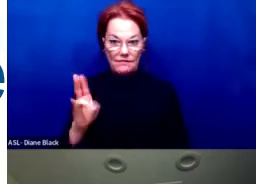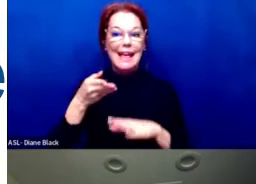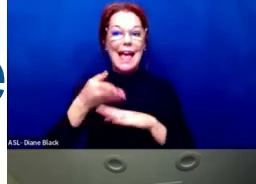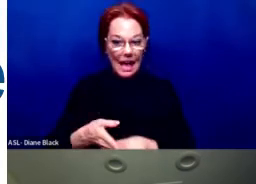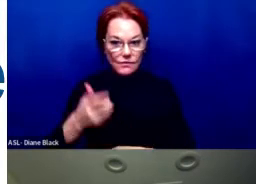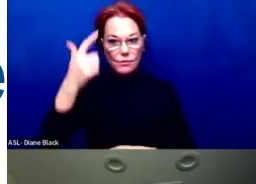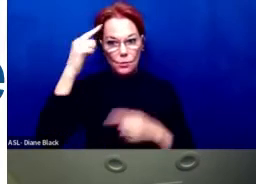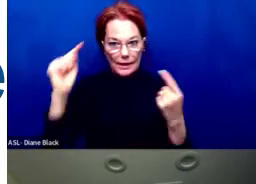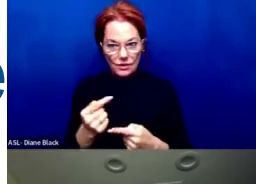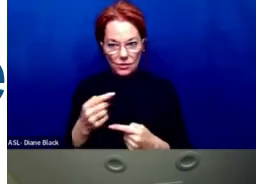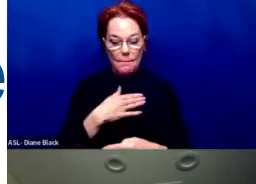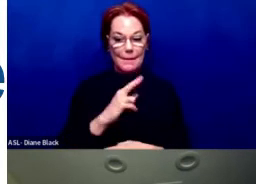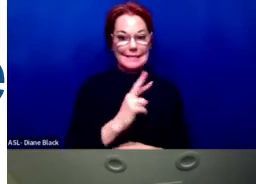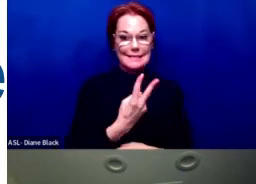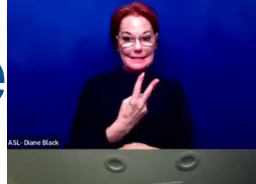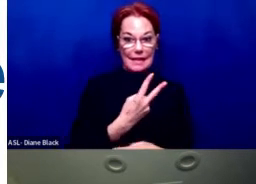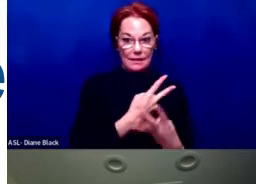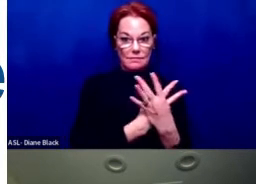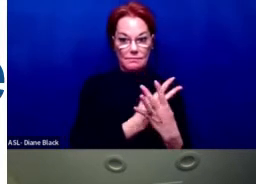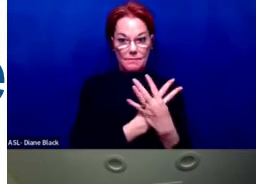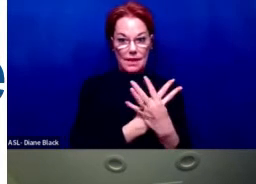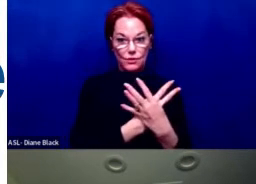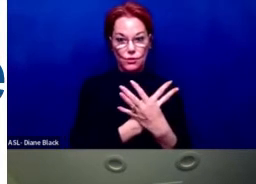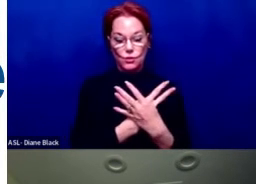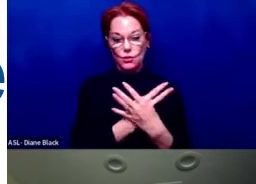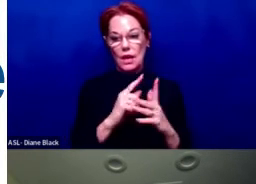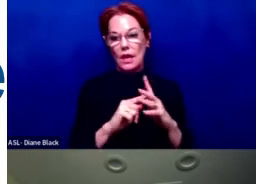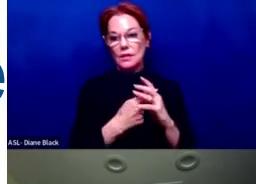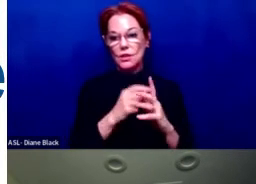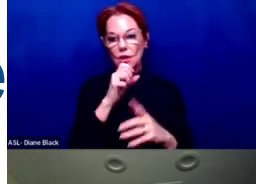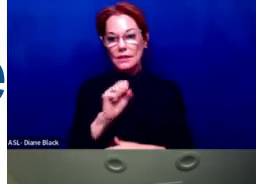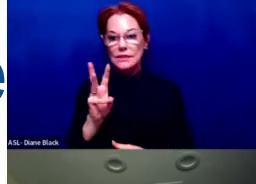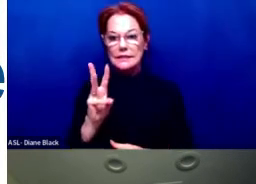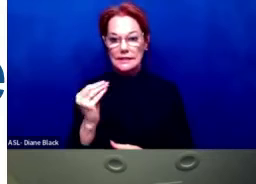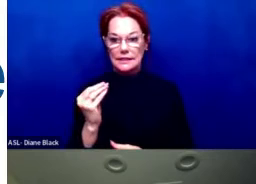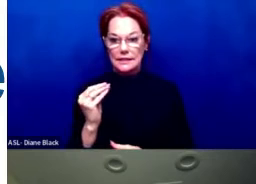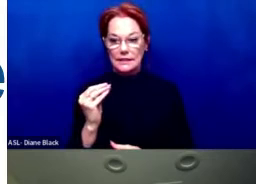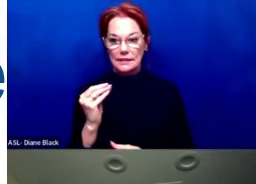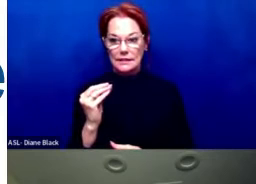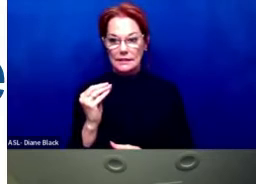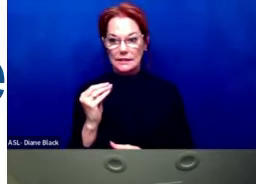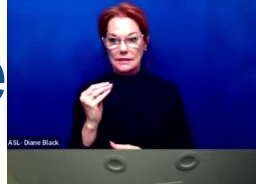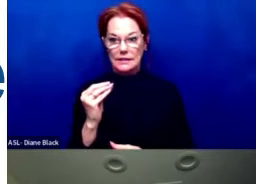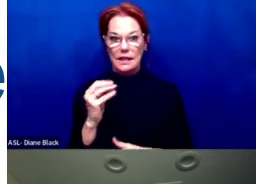started my second one when I turned 60, and I started taking violin lessons. So like all of